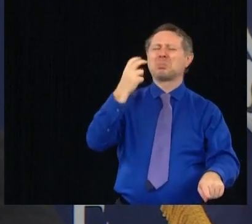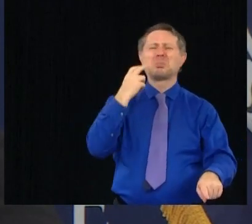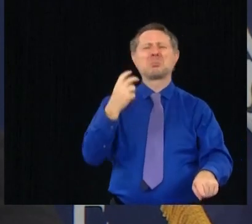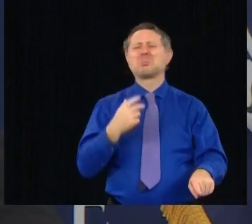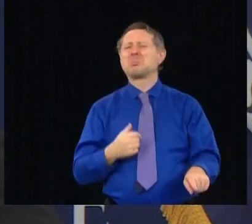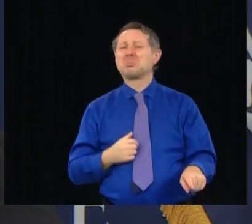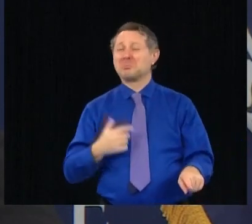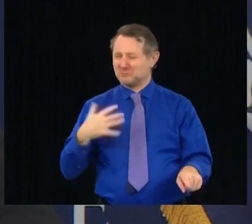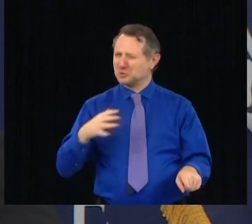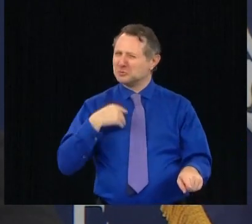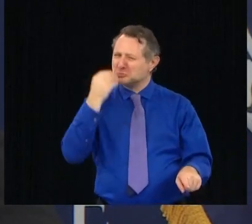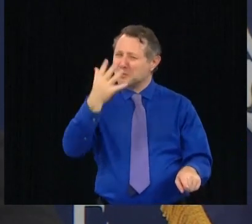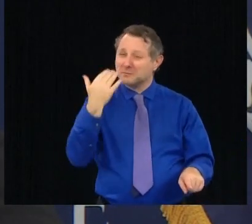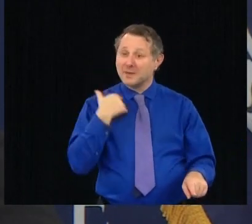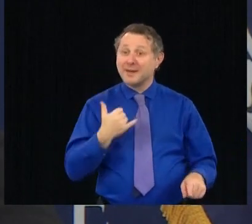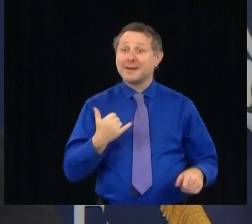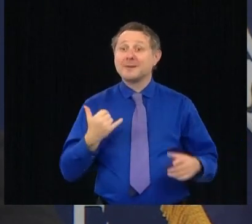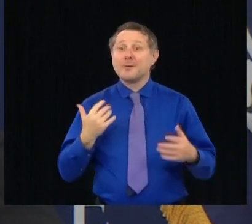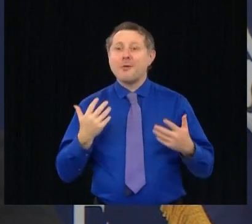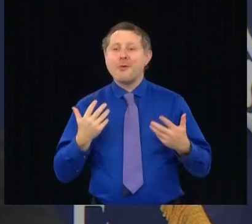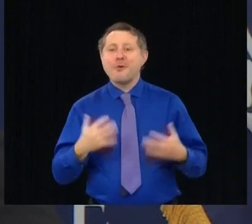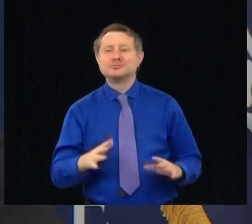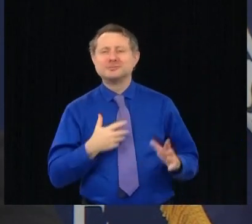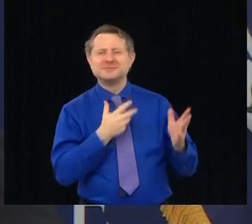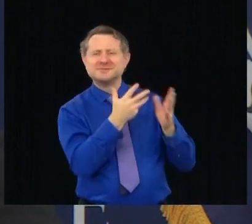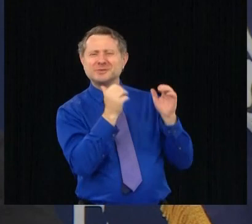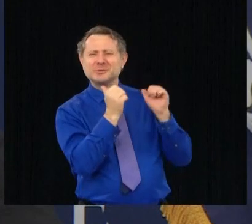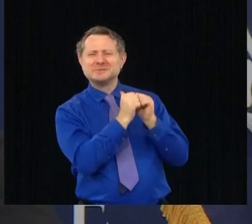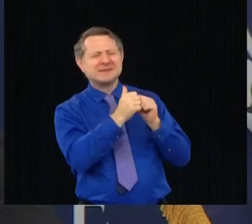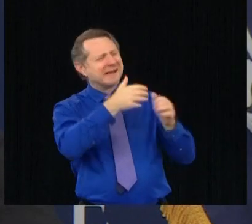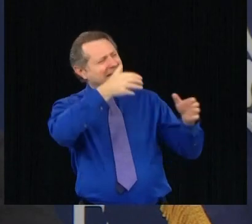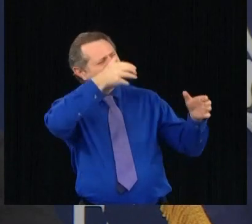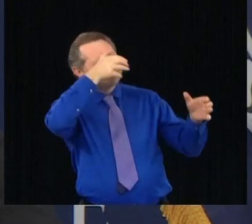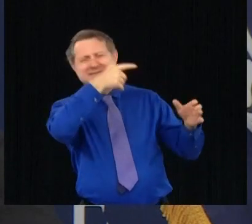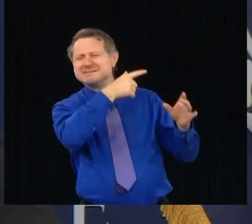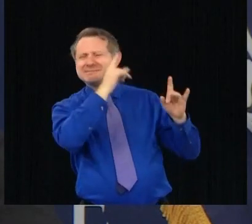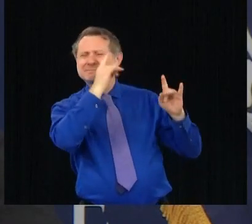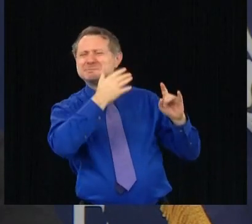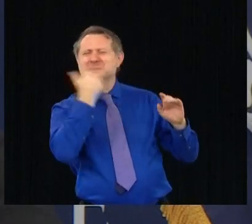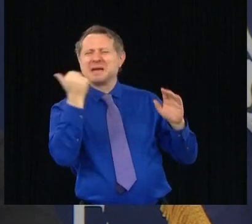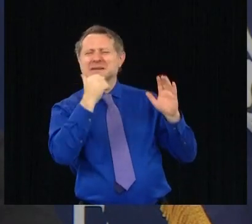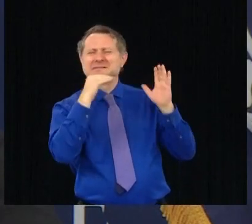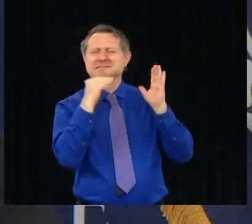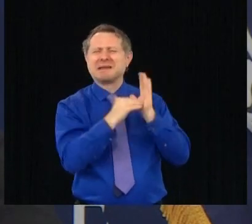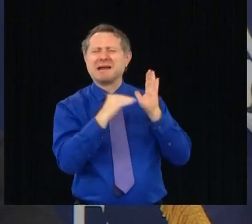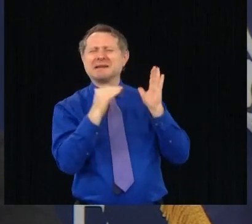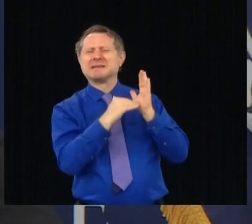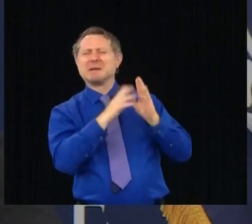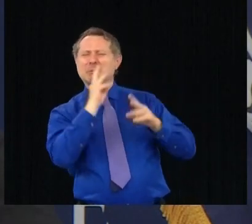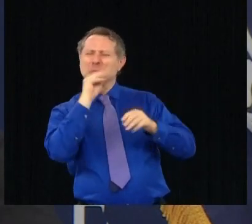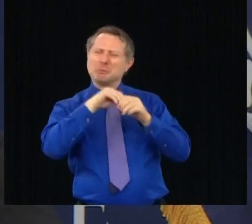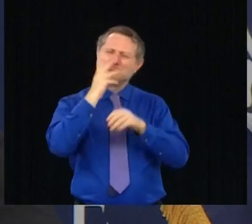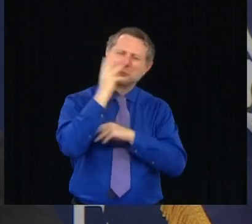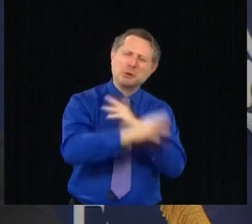I SAID THATeW